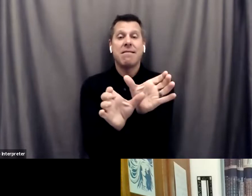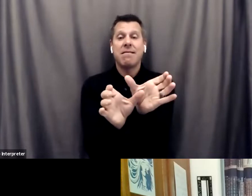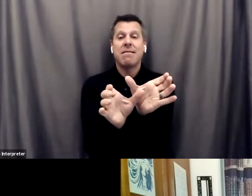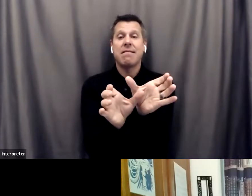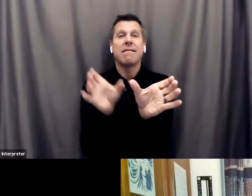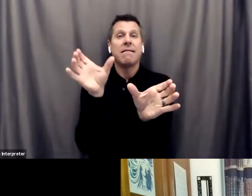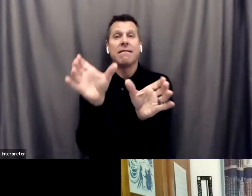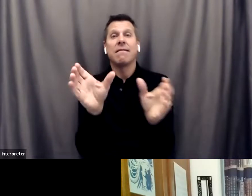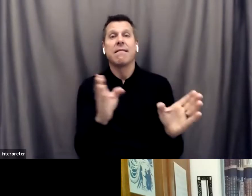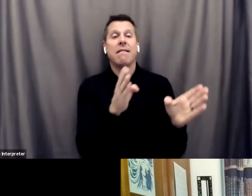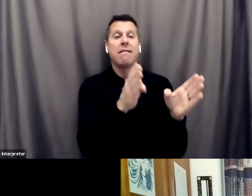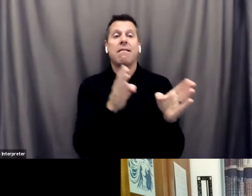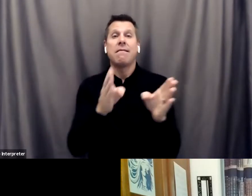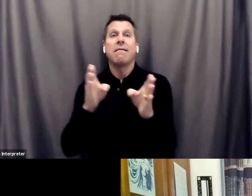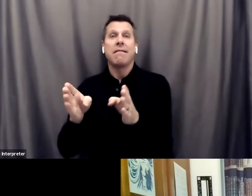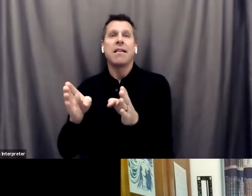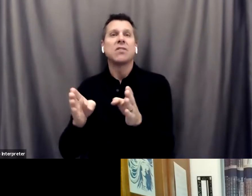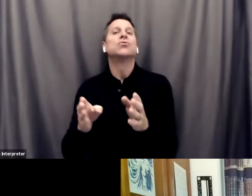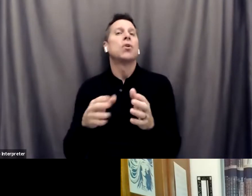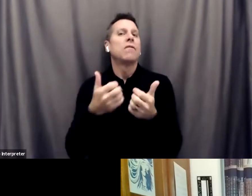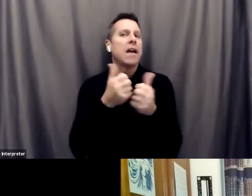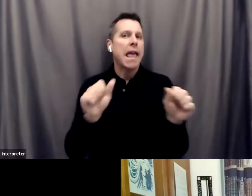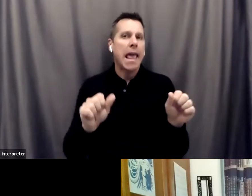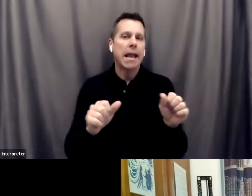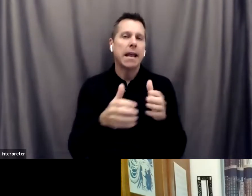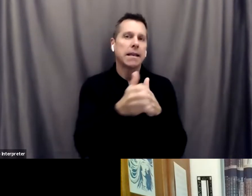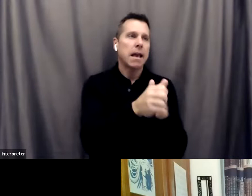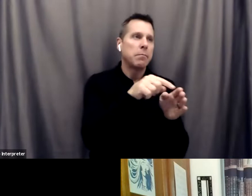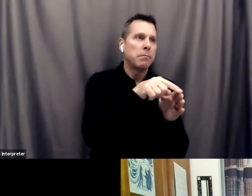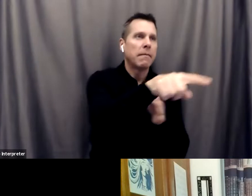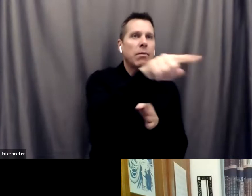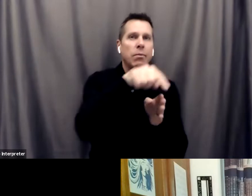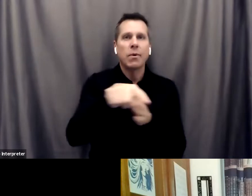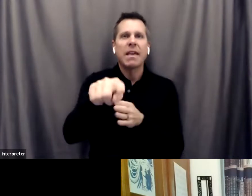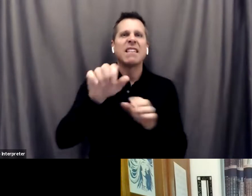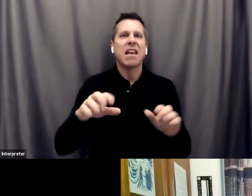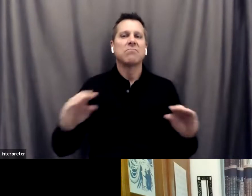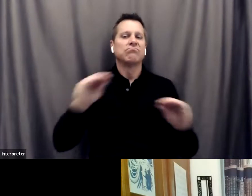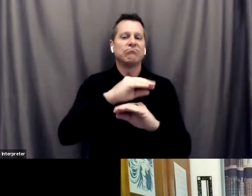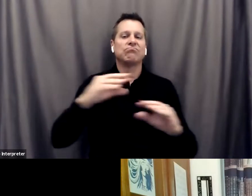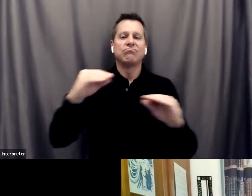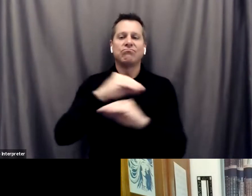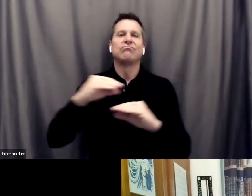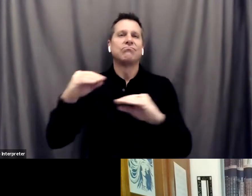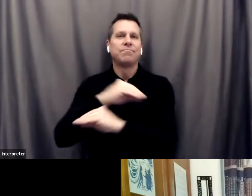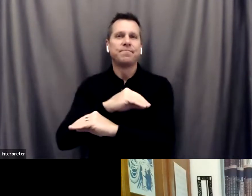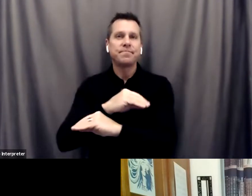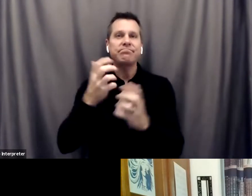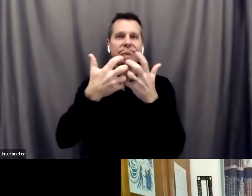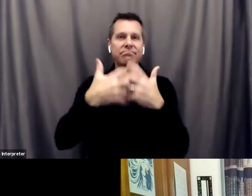from Guided Pathways can be on every task course. And we've had a lot of folks that wanted to be on ours and had to be on another